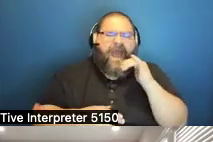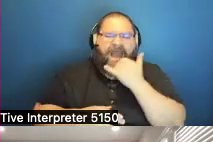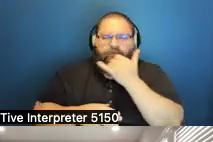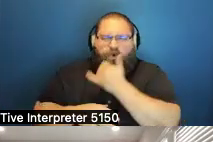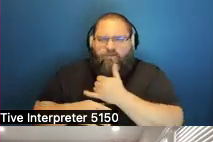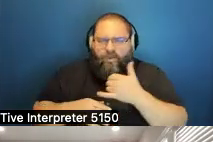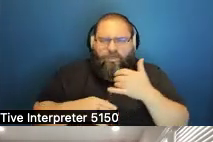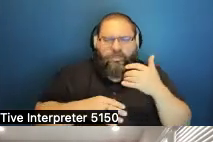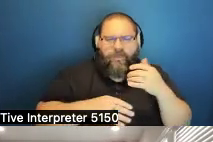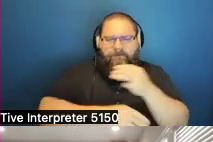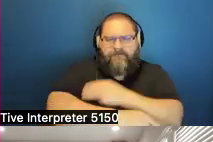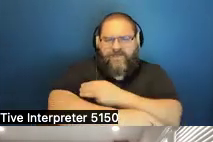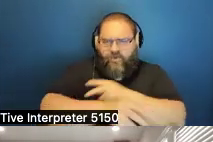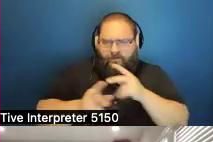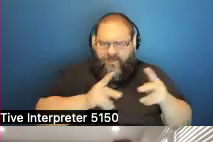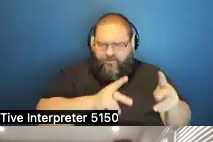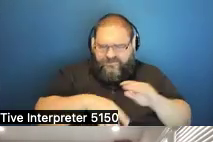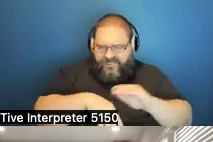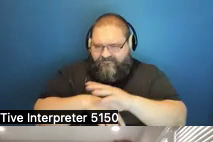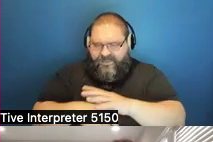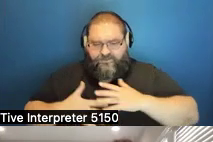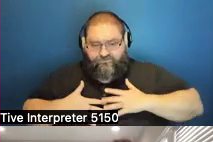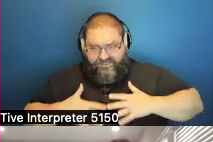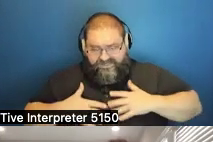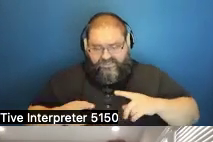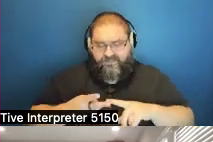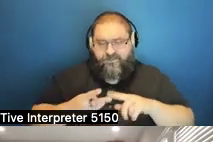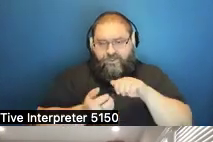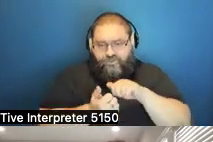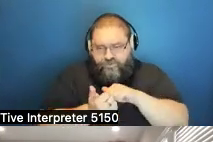functions like breathing, 19:40:18 chin, swallowing,